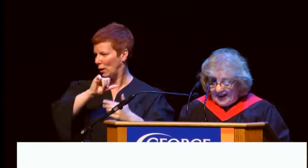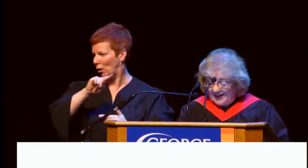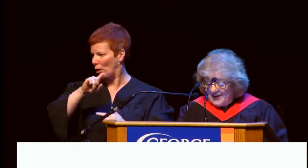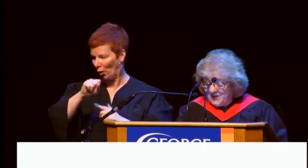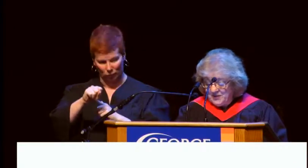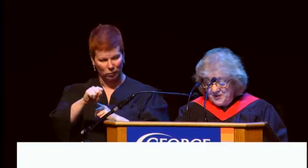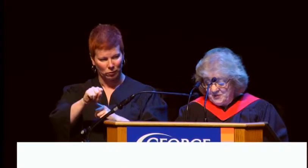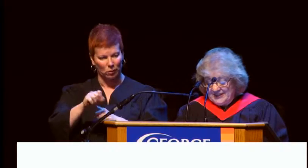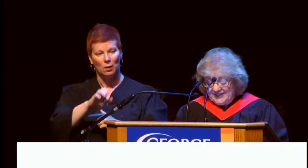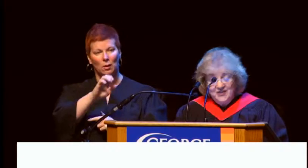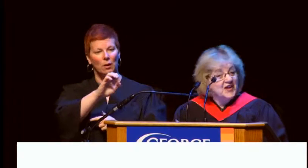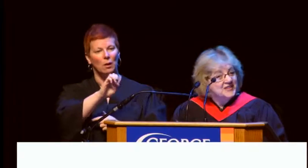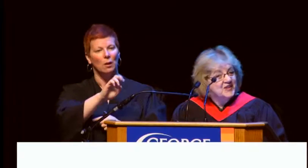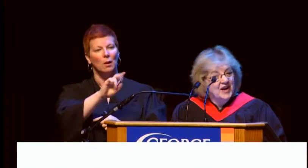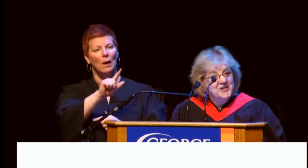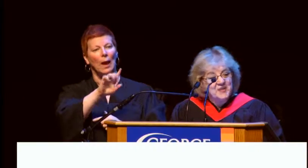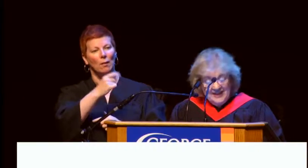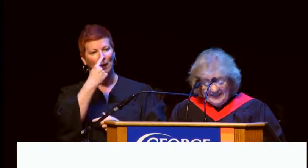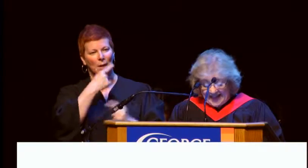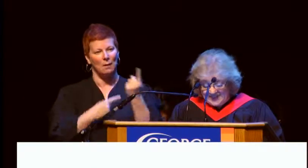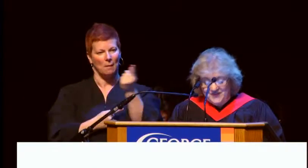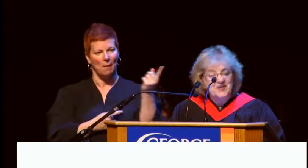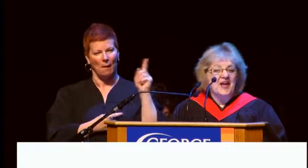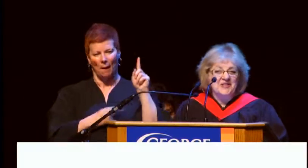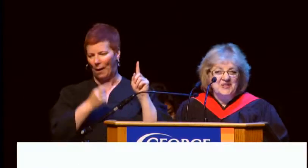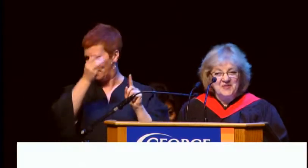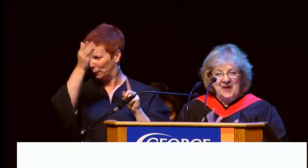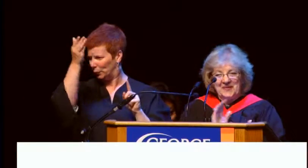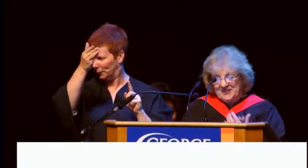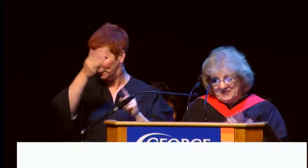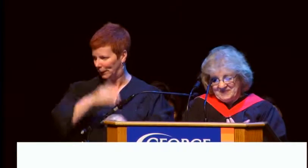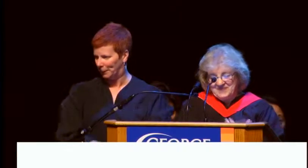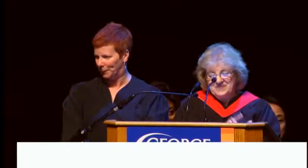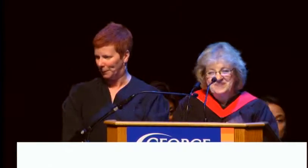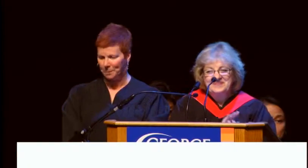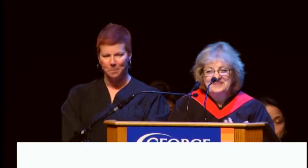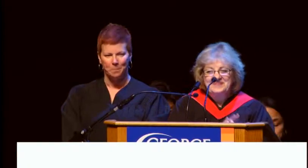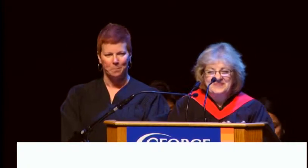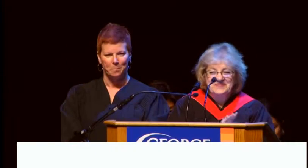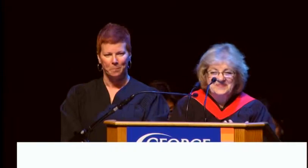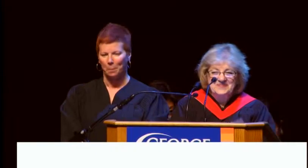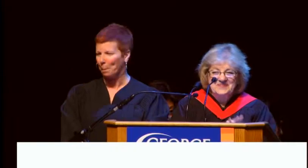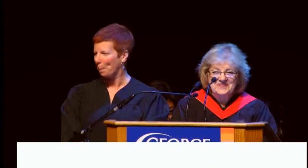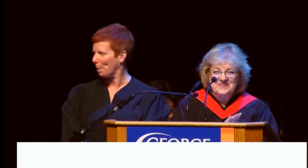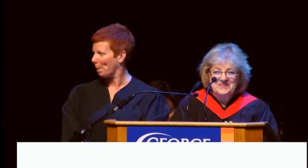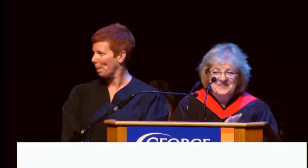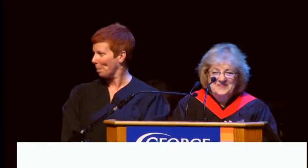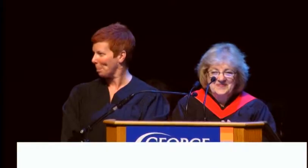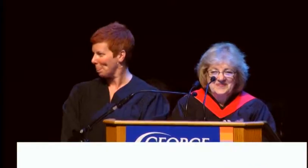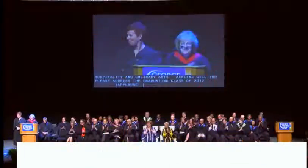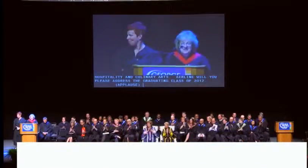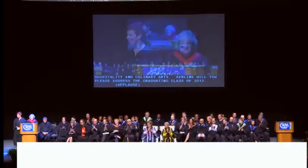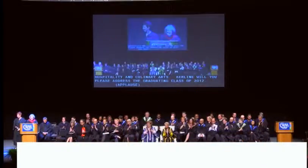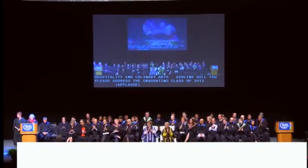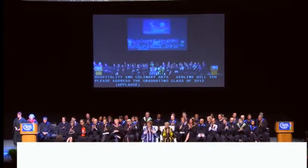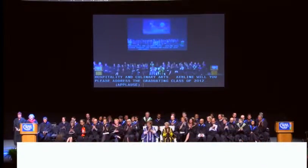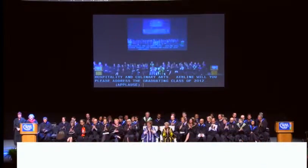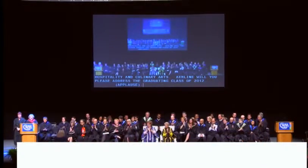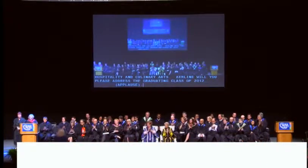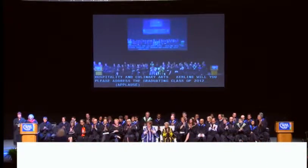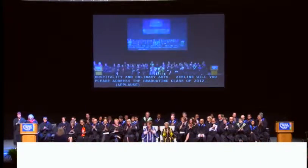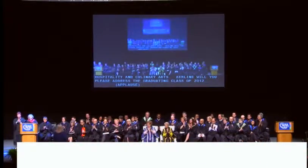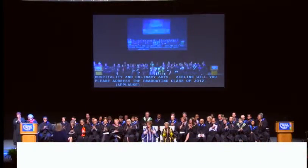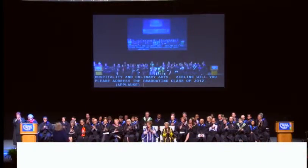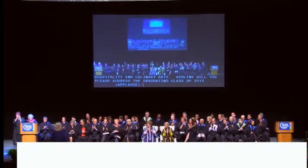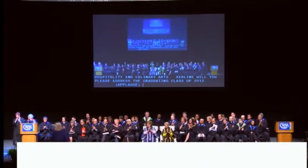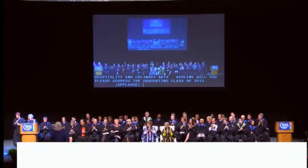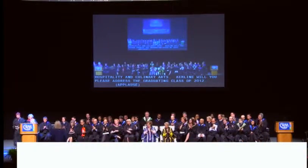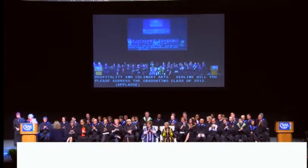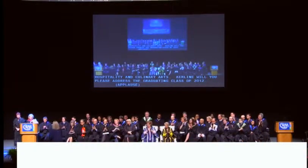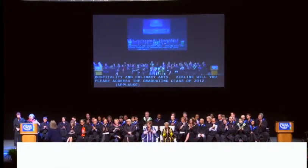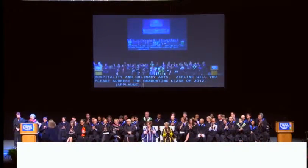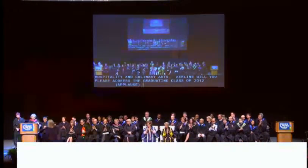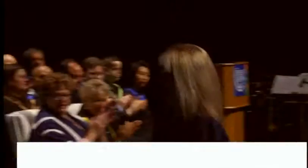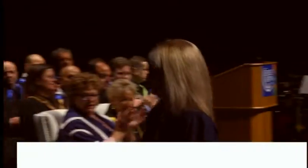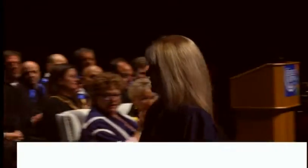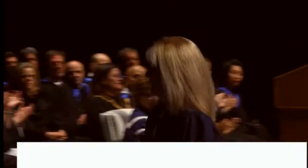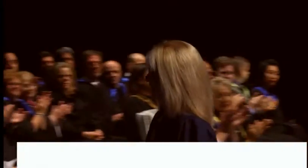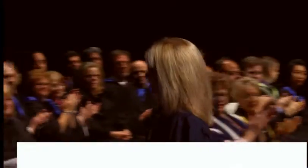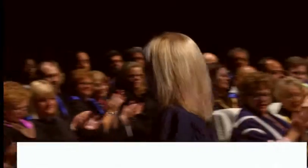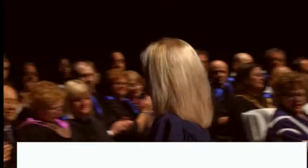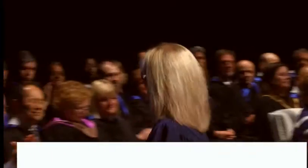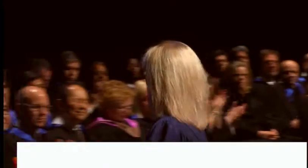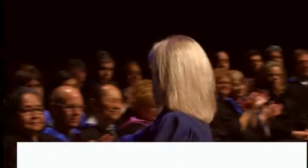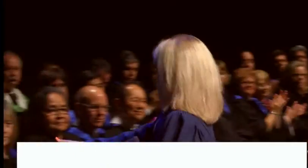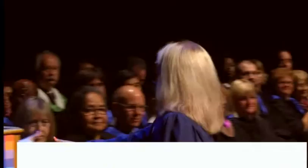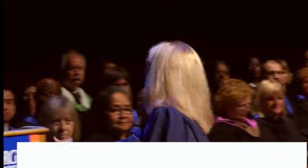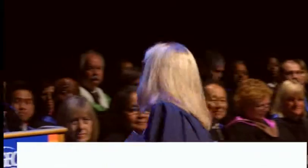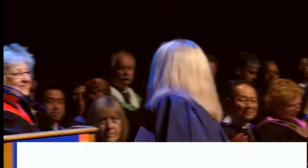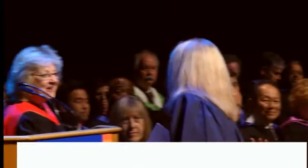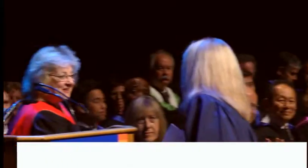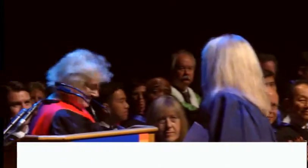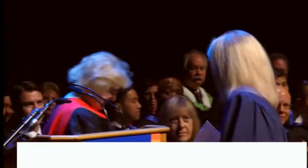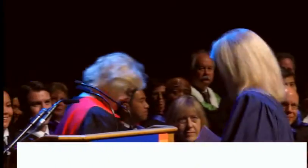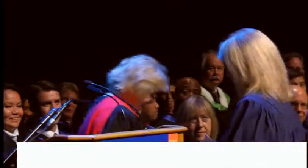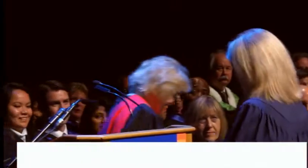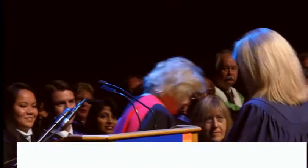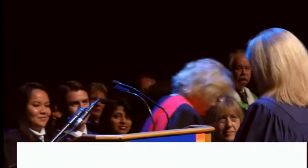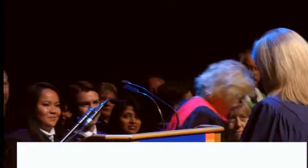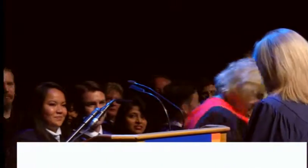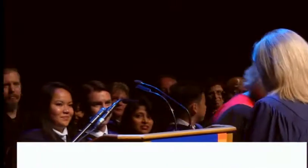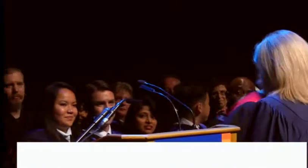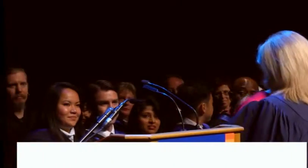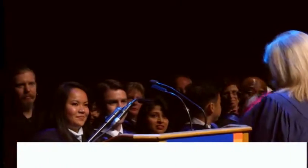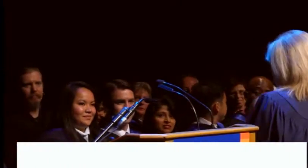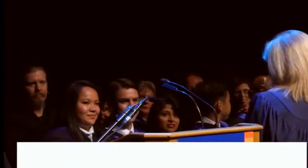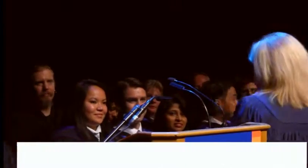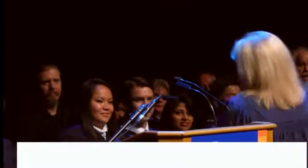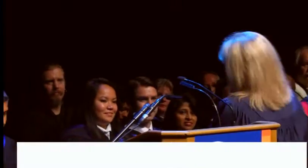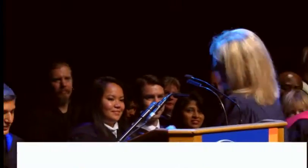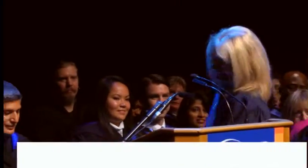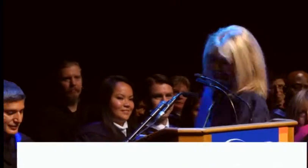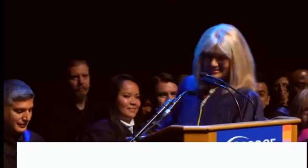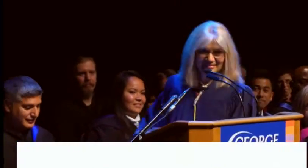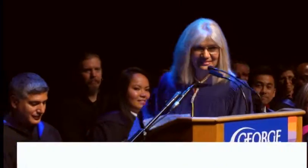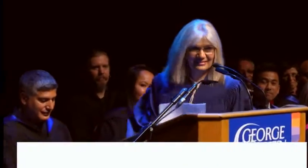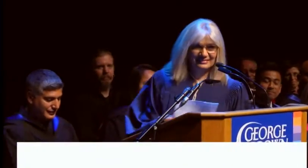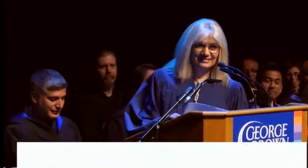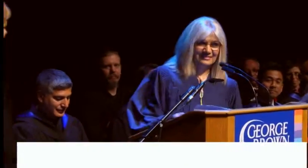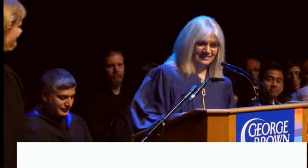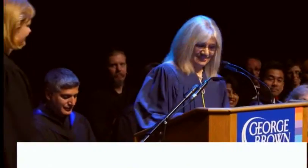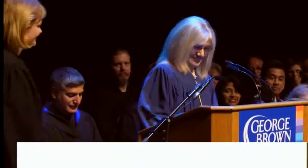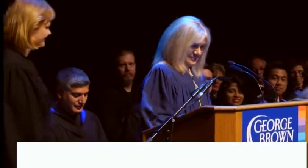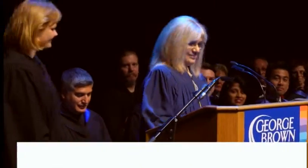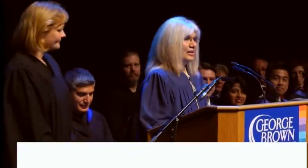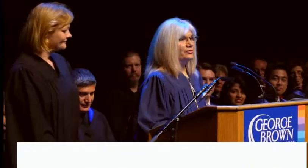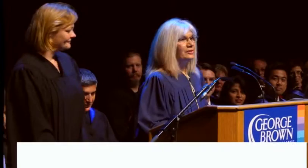AERLINE, WILL YOU PLEASE ADDRESS THE GRADUATING CLASS OF 2012.